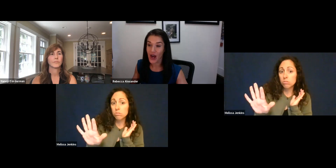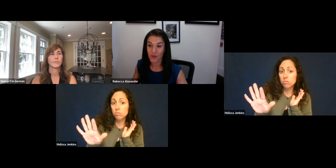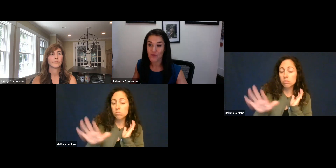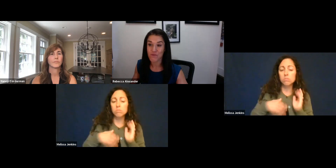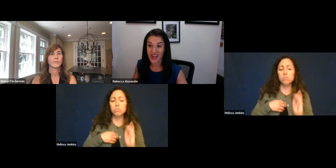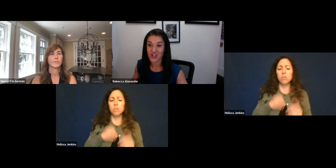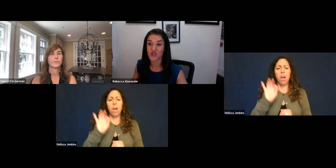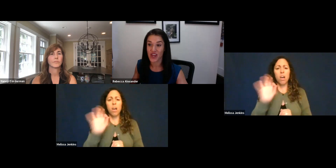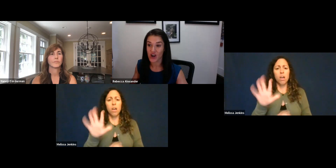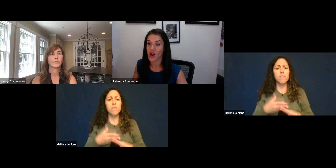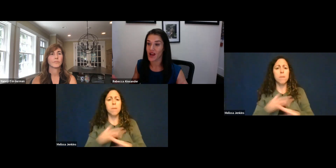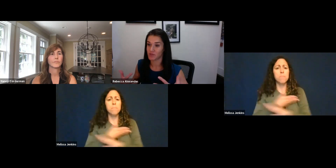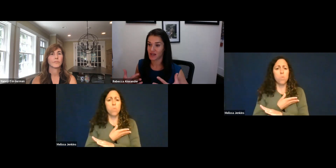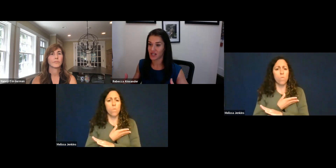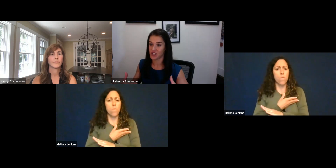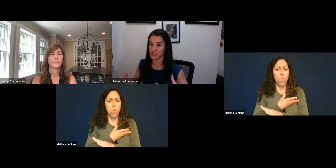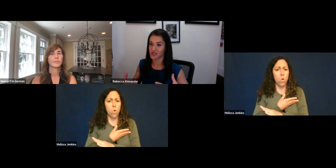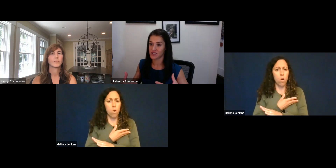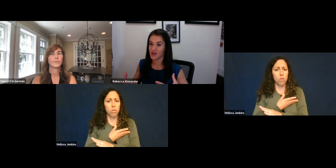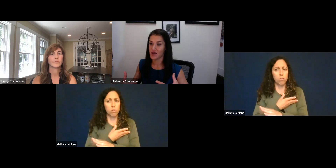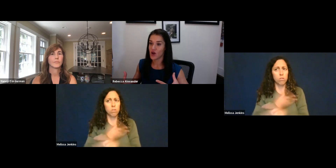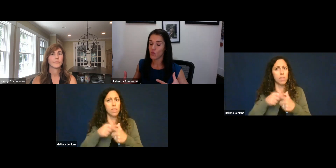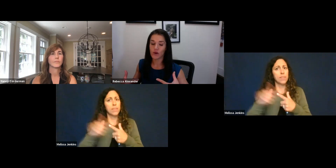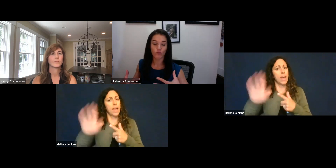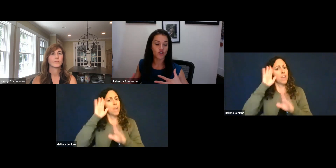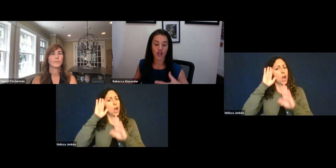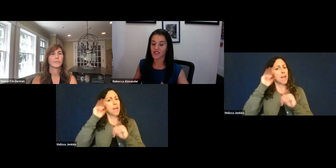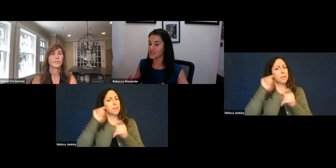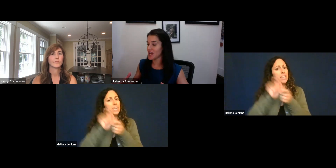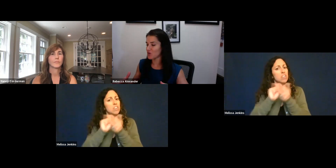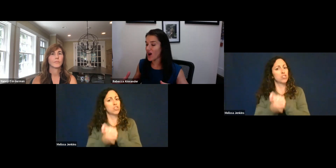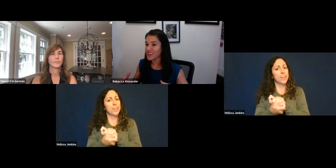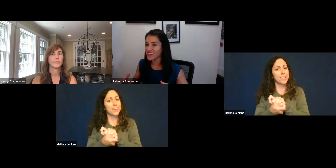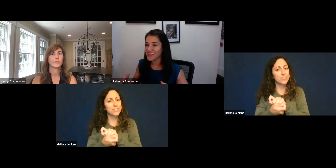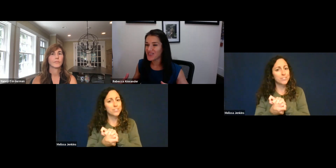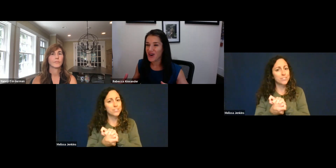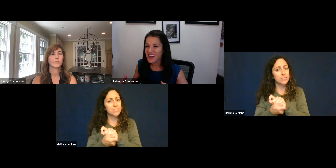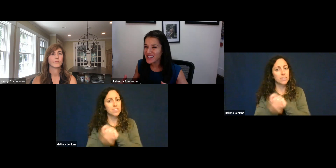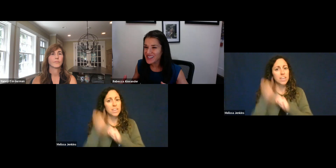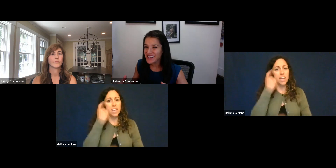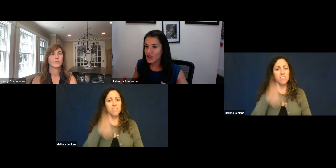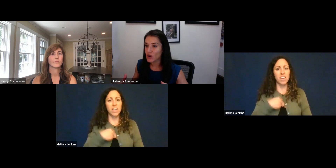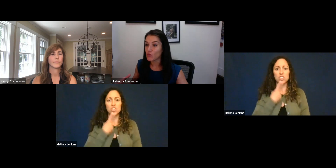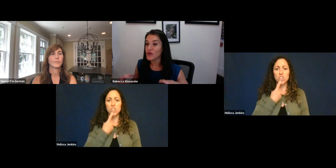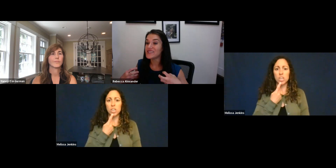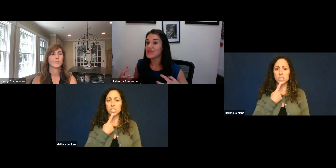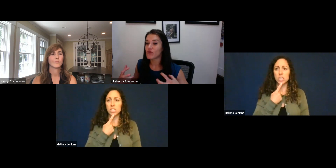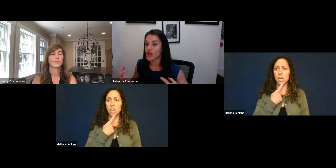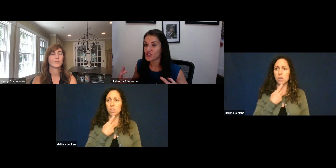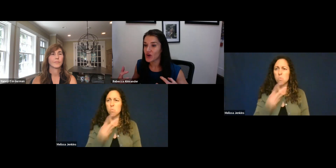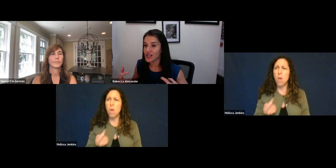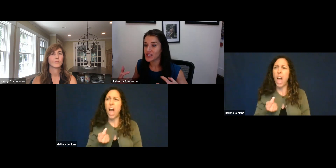will help manage their expectations. When we're just saying, what? What? Where we seem frustrated?